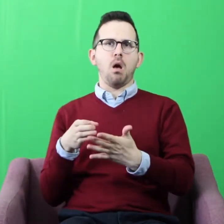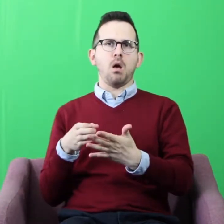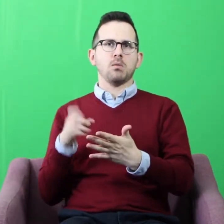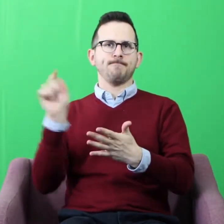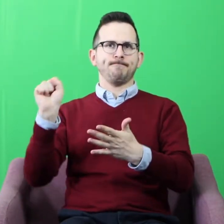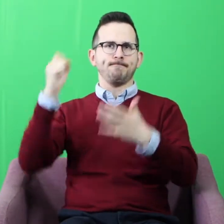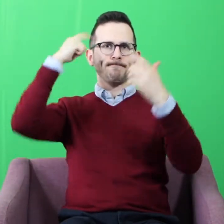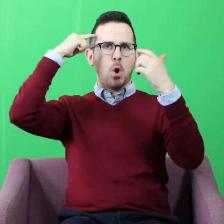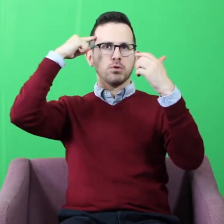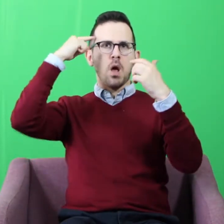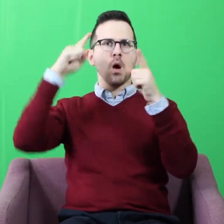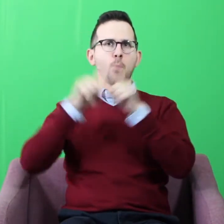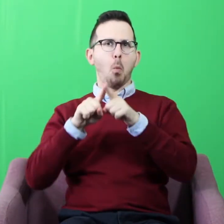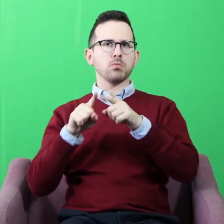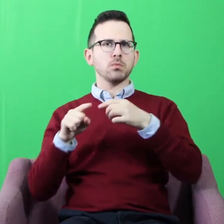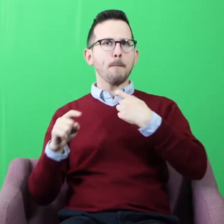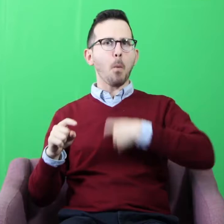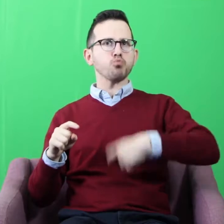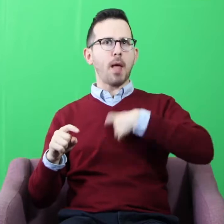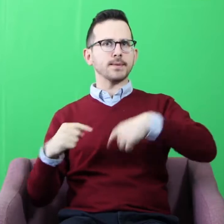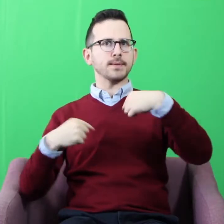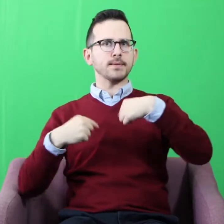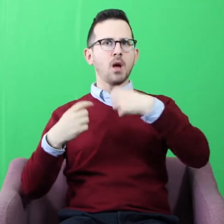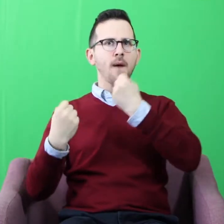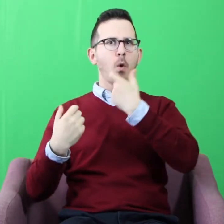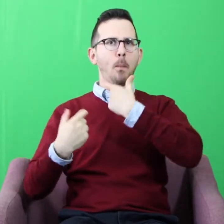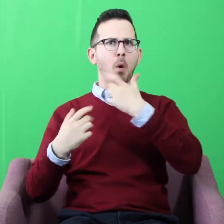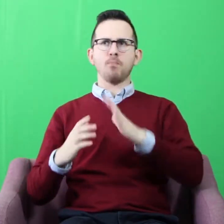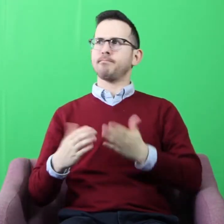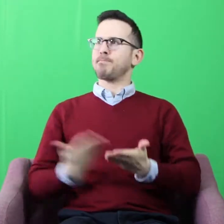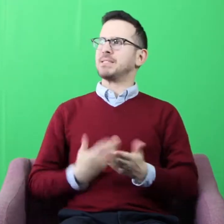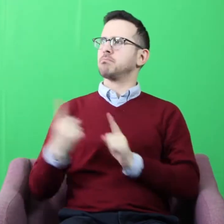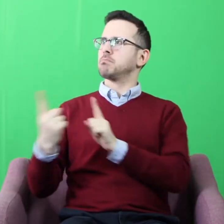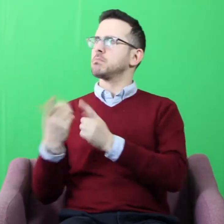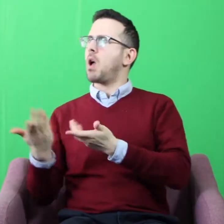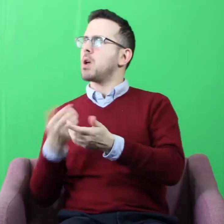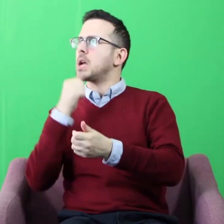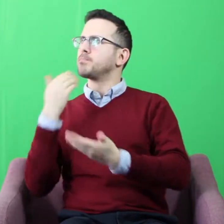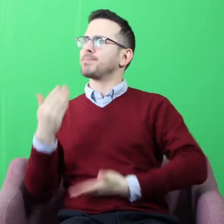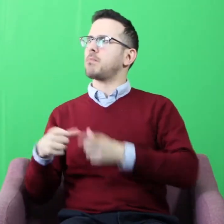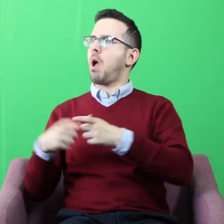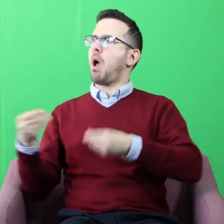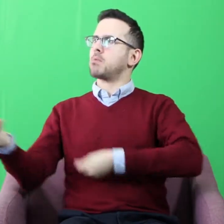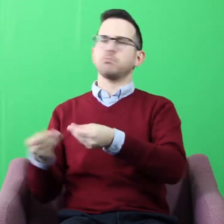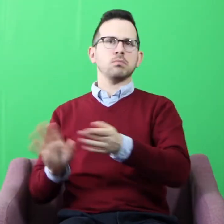Also a personality and sense of humour is important too. In business getting on with someone is not just about swapping business cards